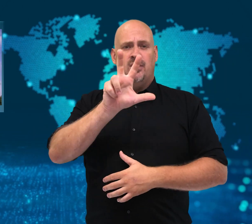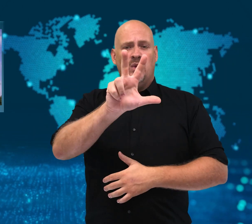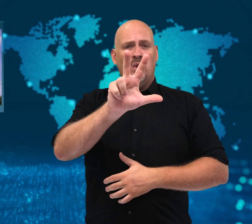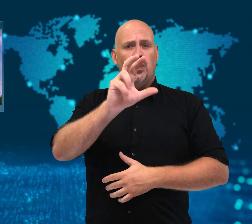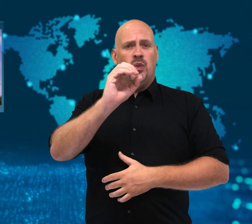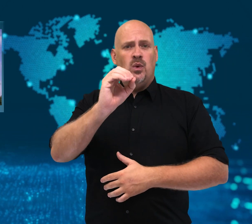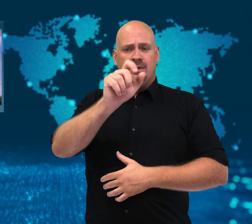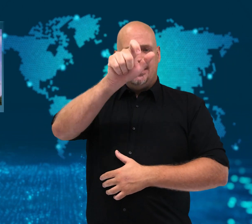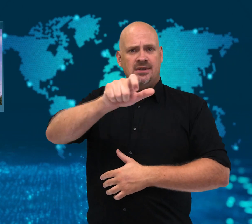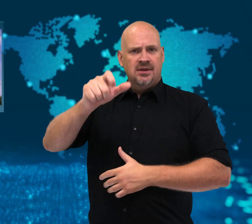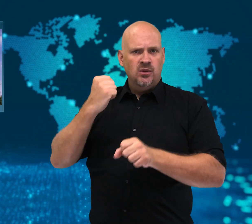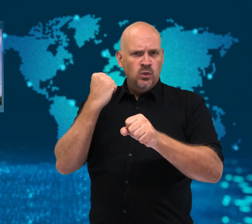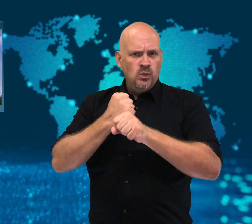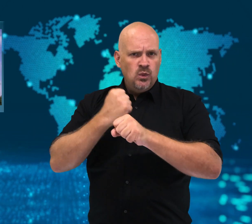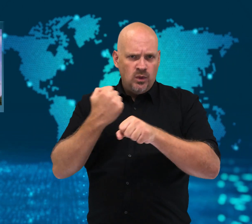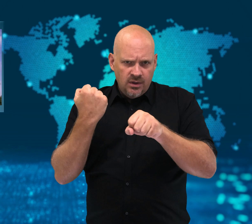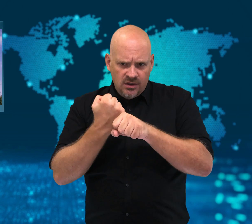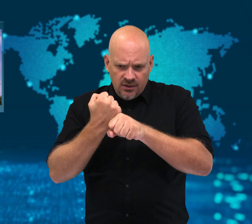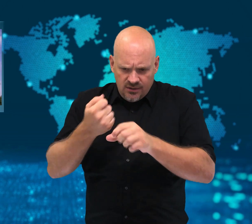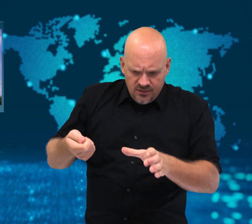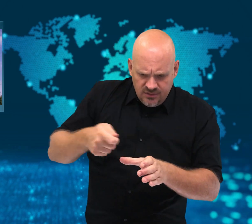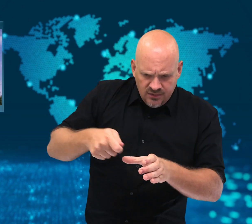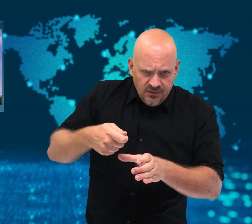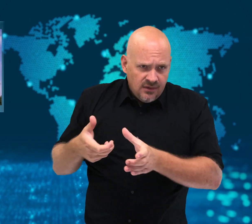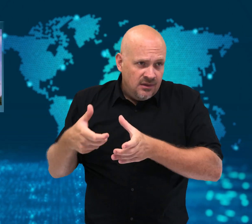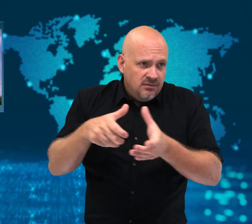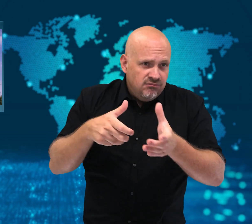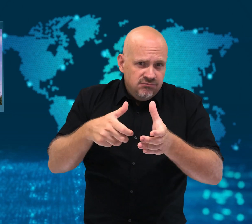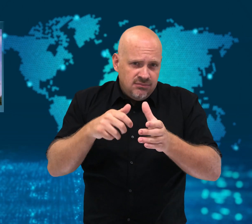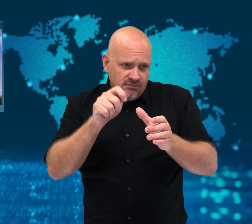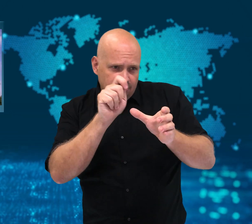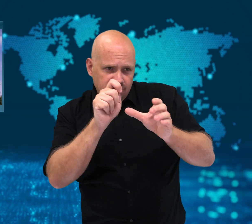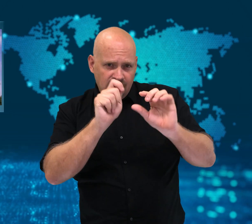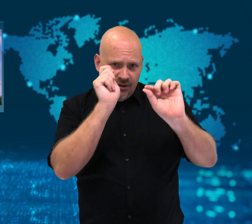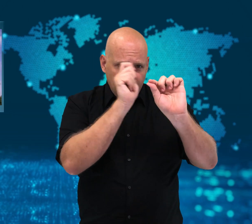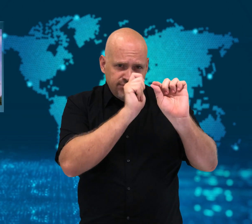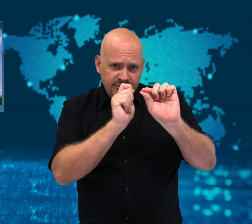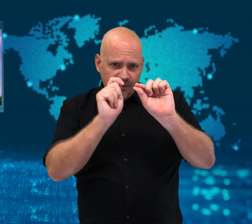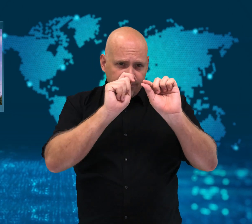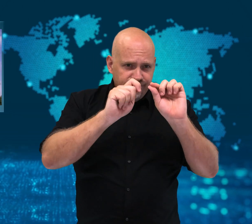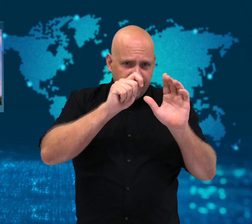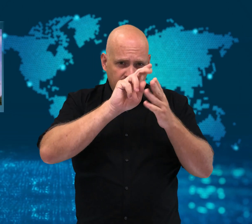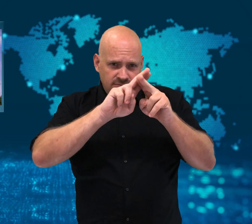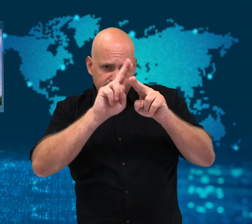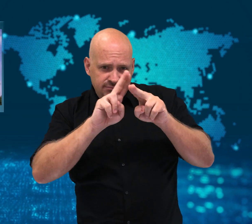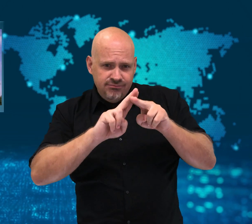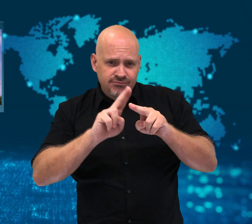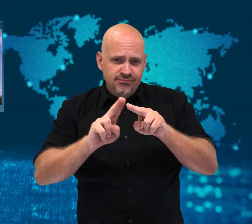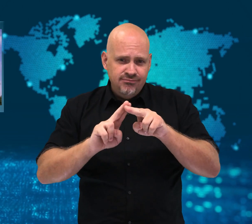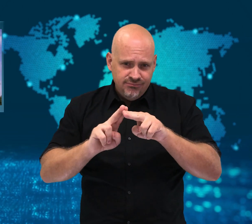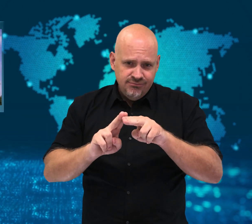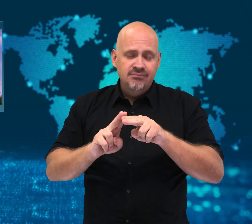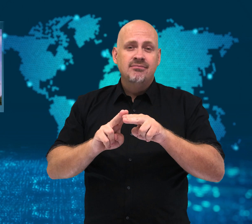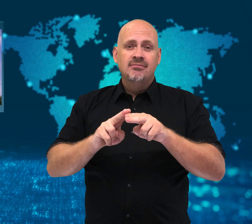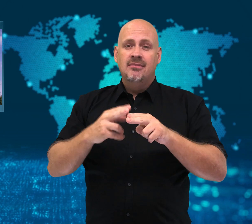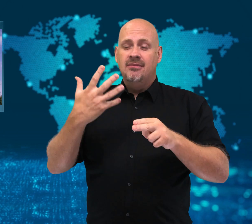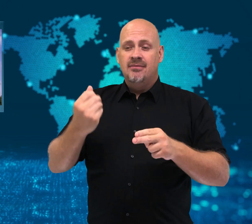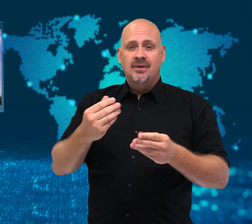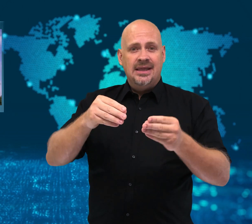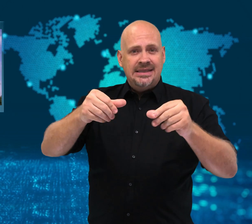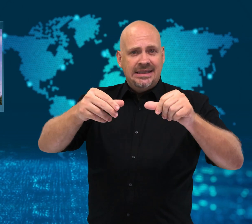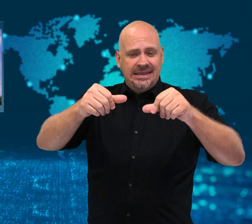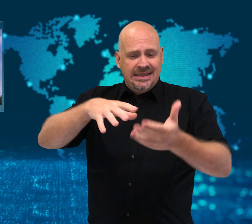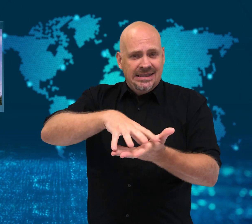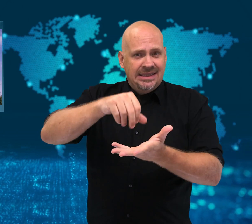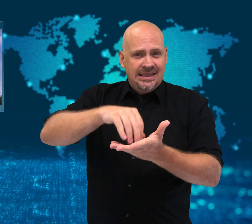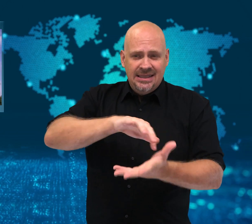standing at 21 meters (69 feet) has been completed.